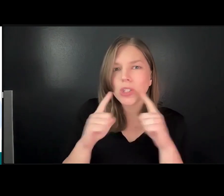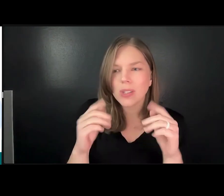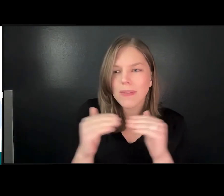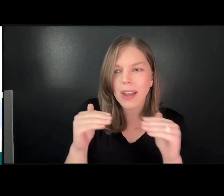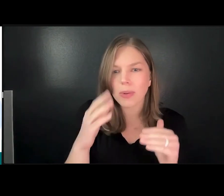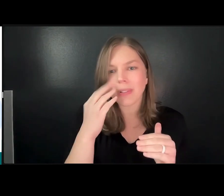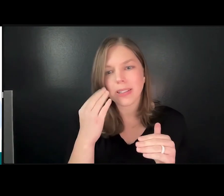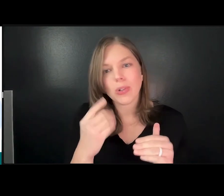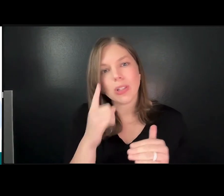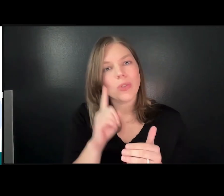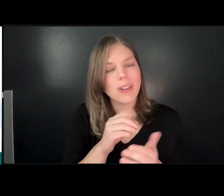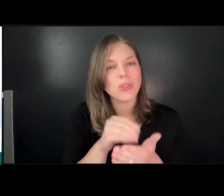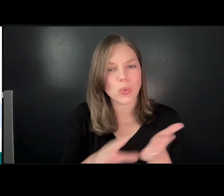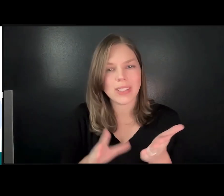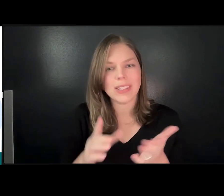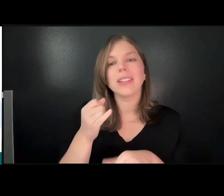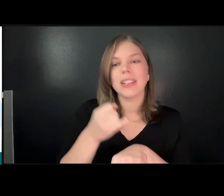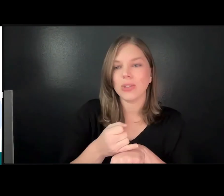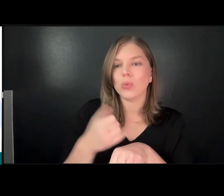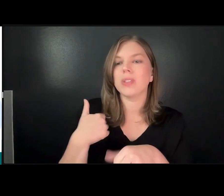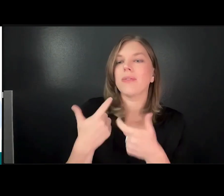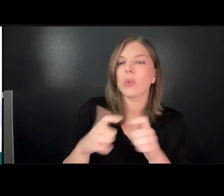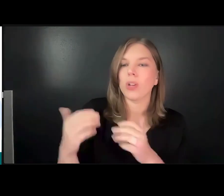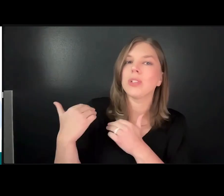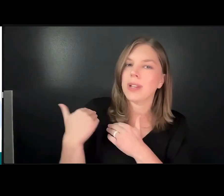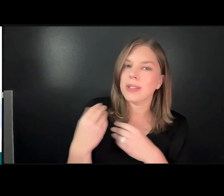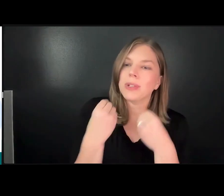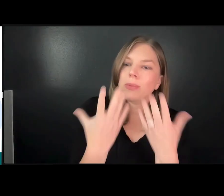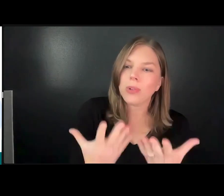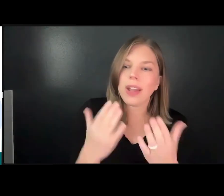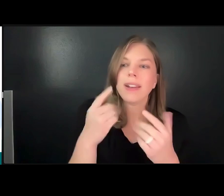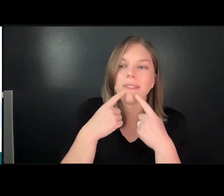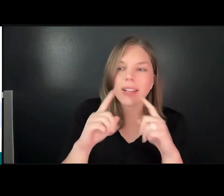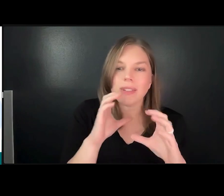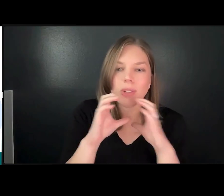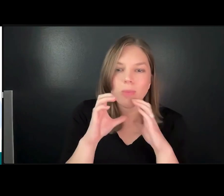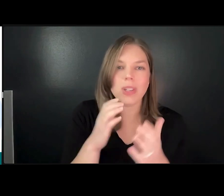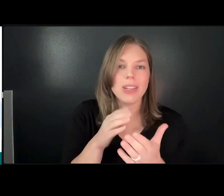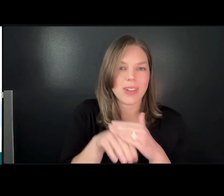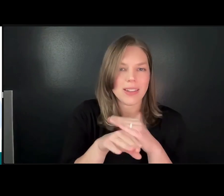and we want students to have an equitable experience on campus. Institutions have an obligation to provide